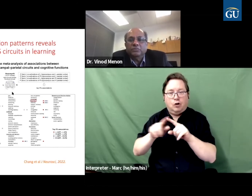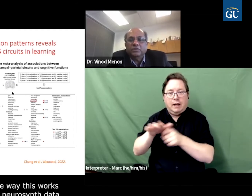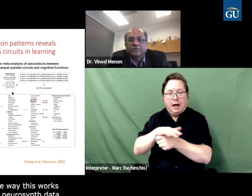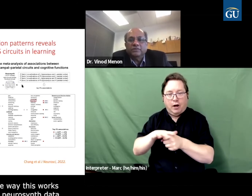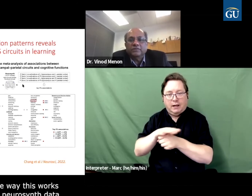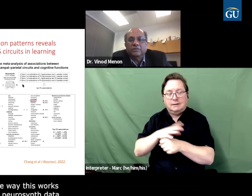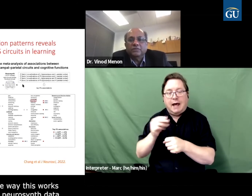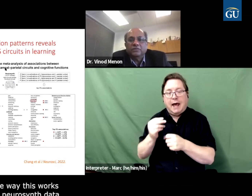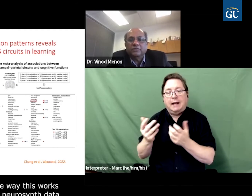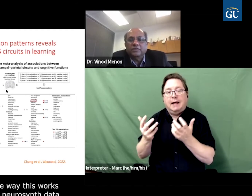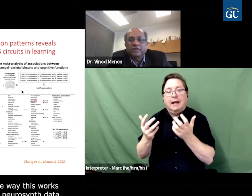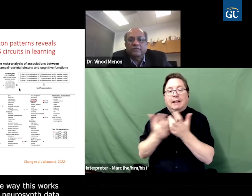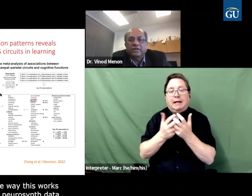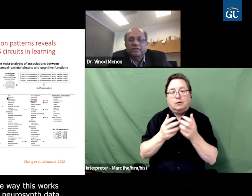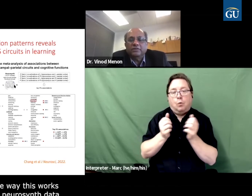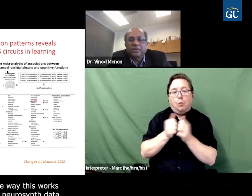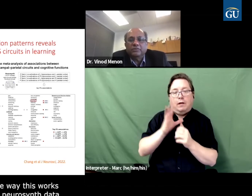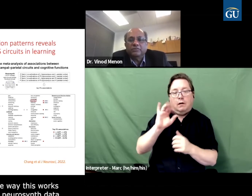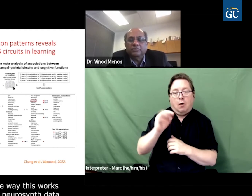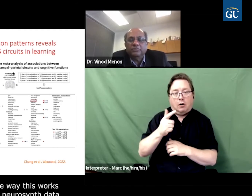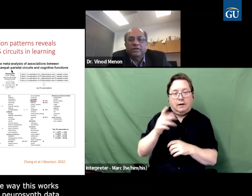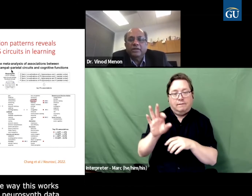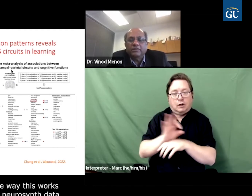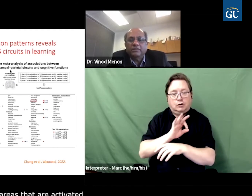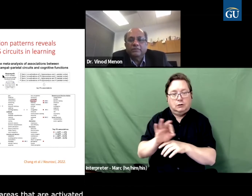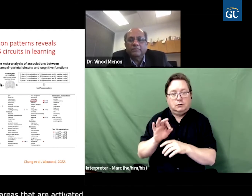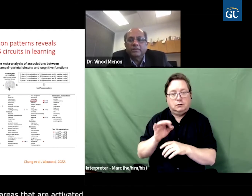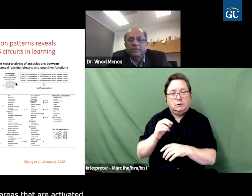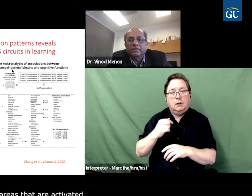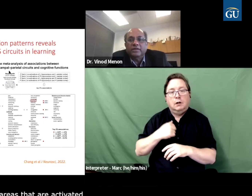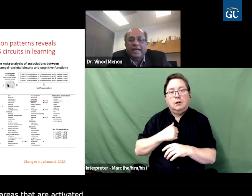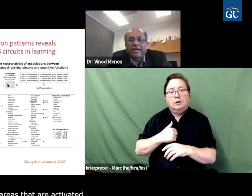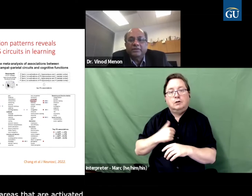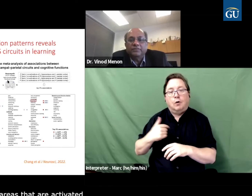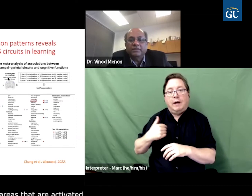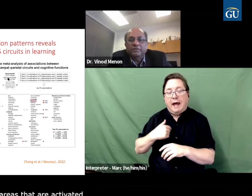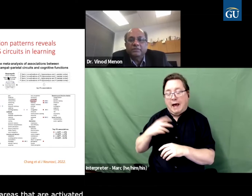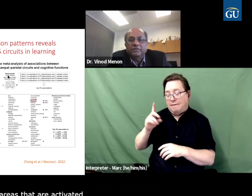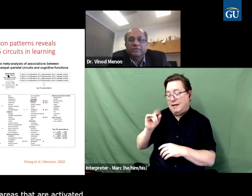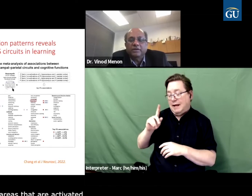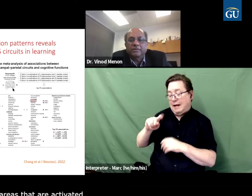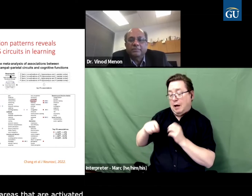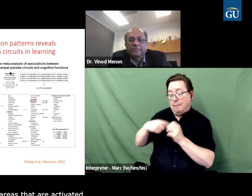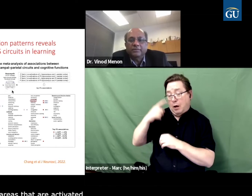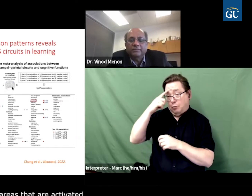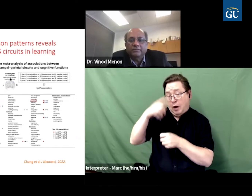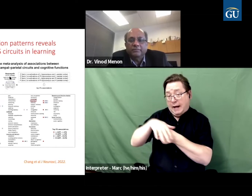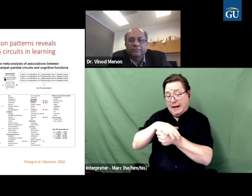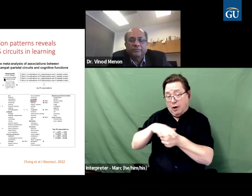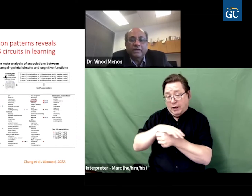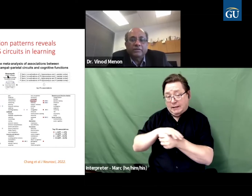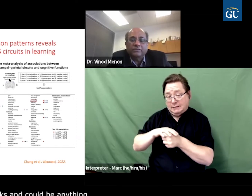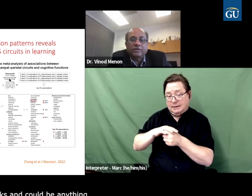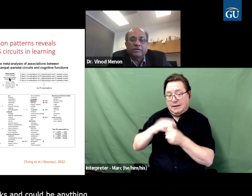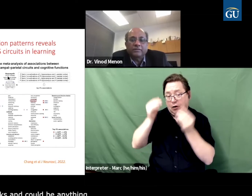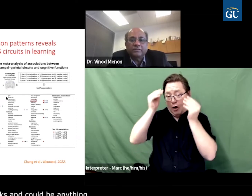so the way this works is the neurosynth has data about brain areas that are activated